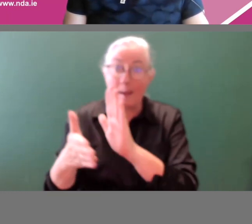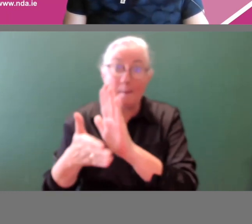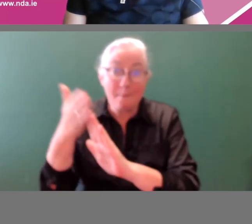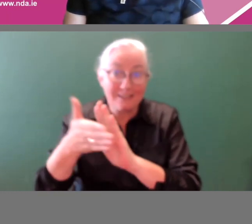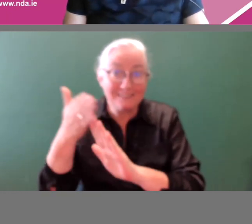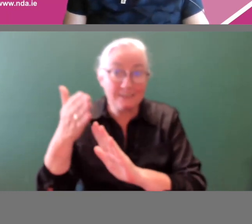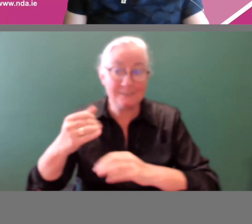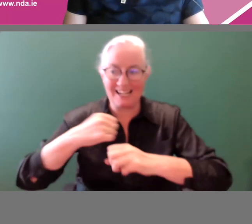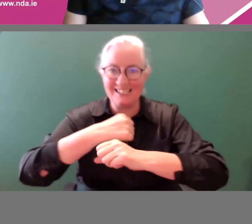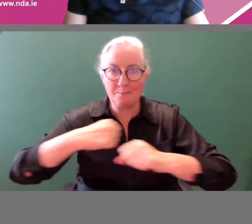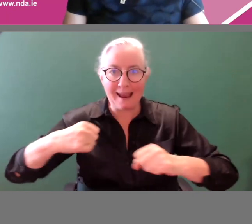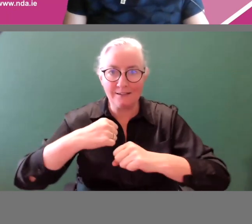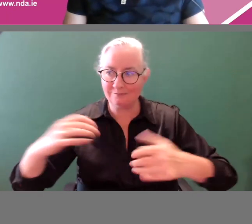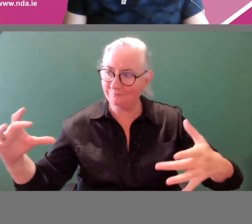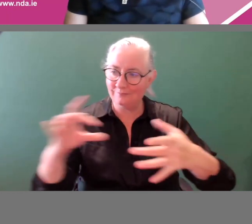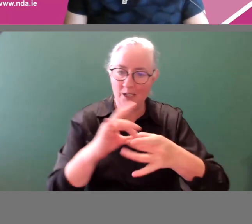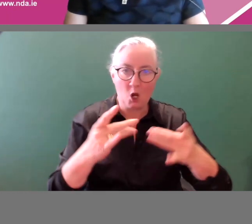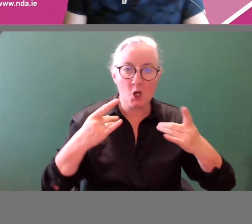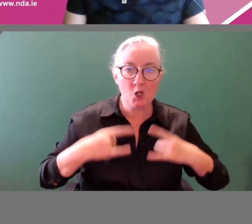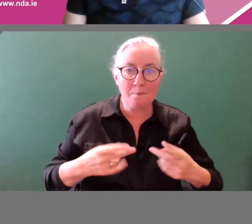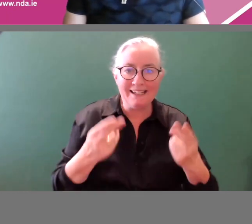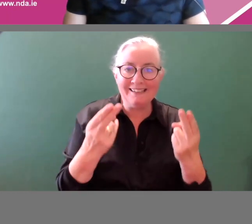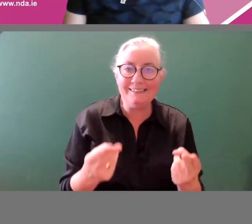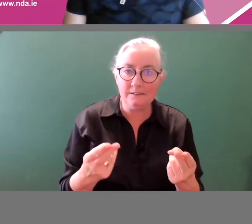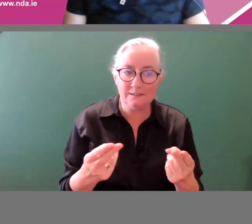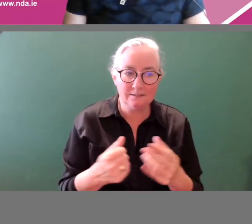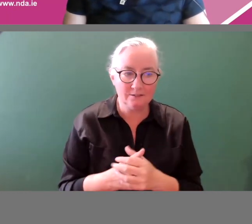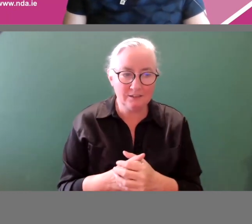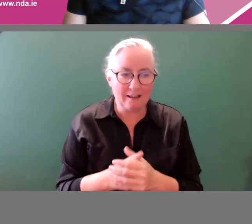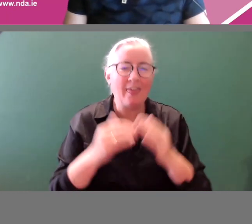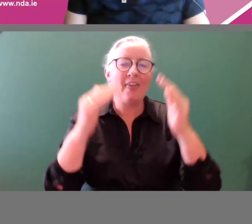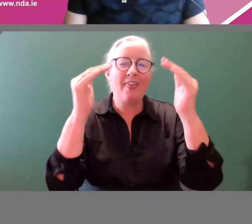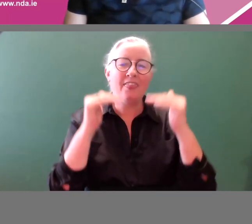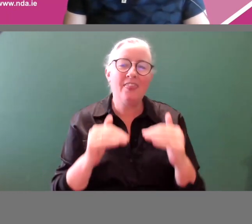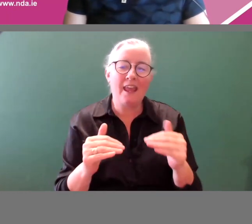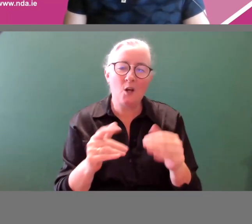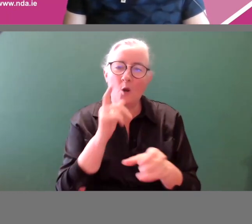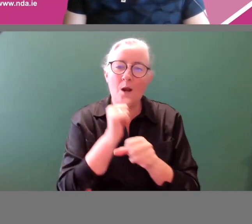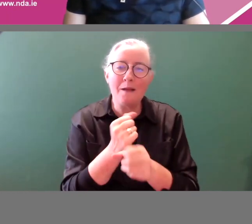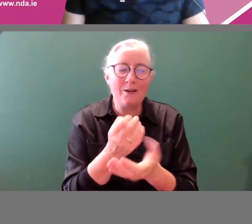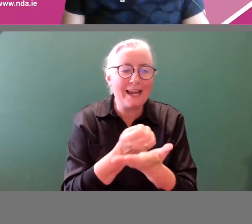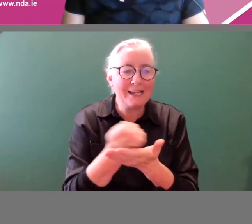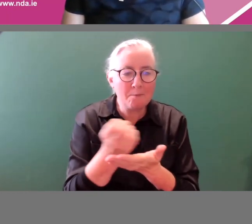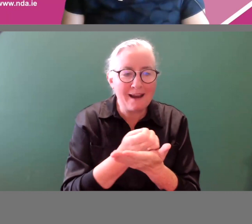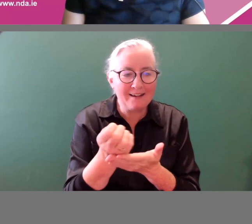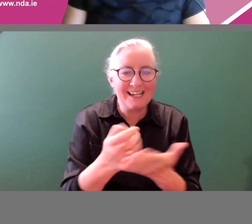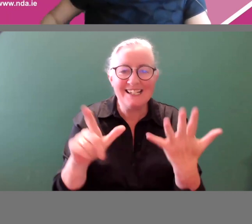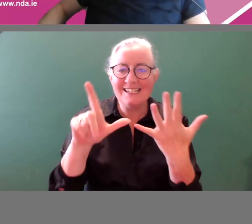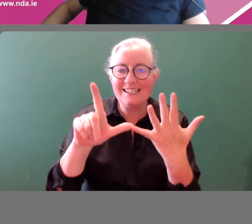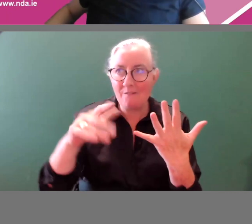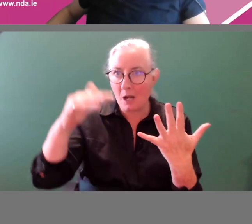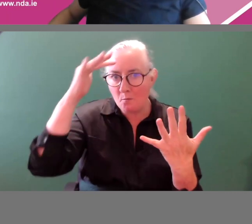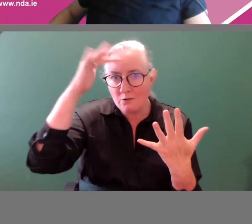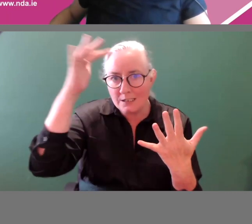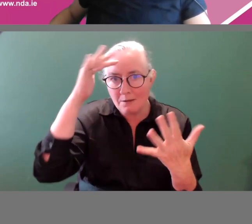them to human needs and scale. I am going explain the 7 principles of Universal Design and I am